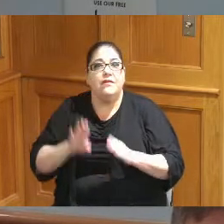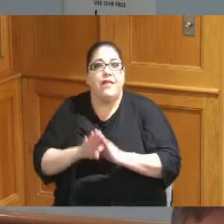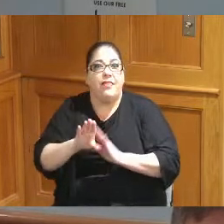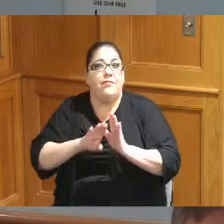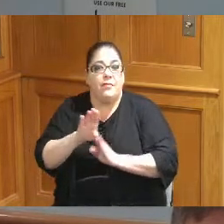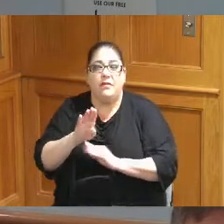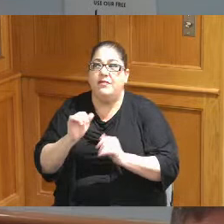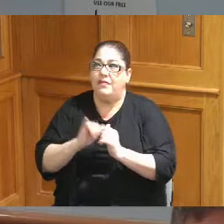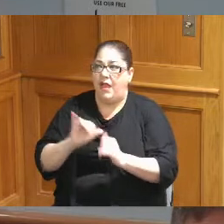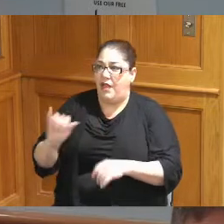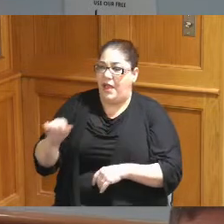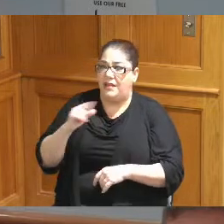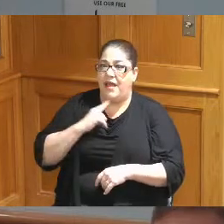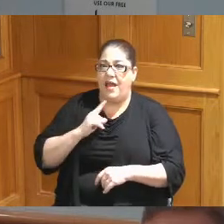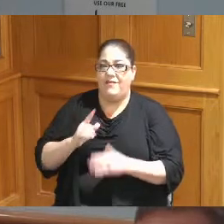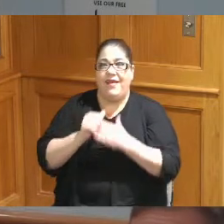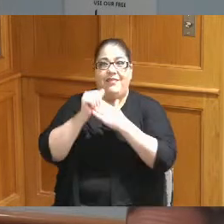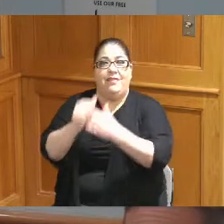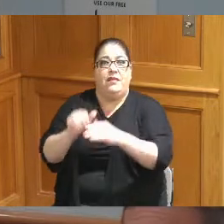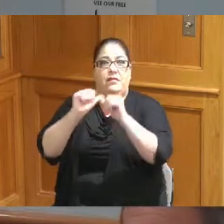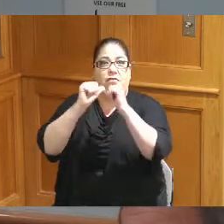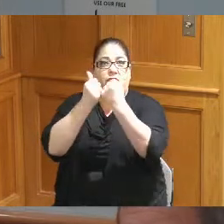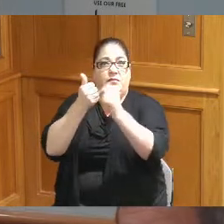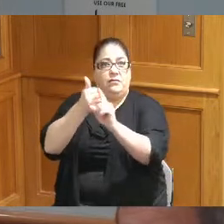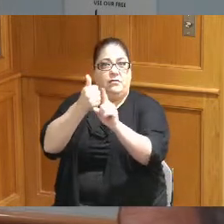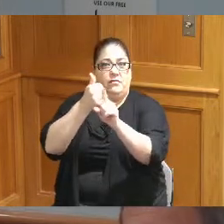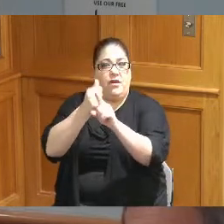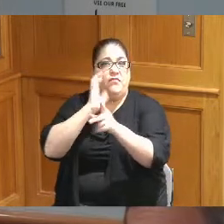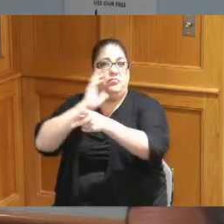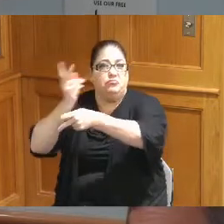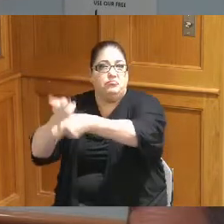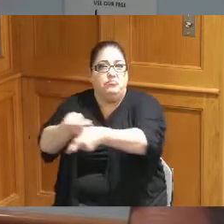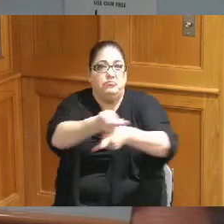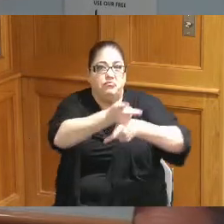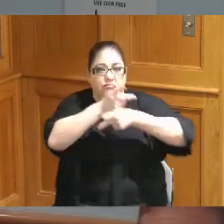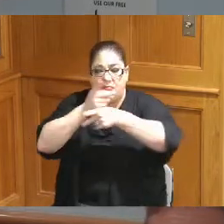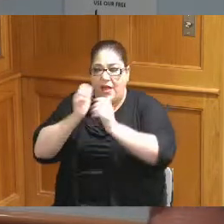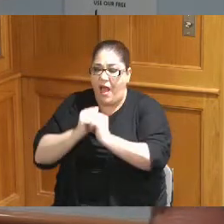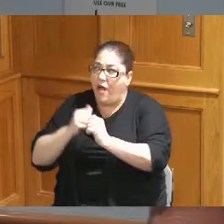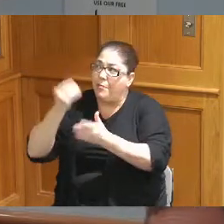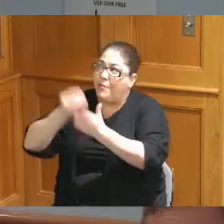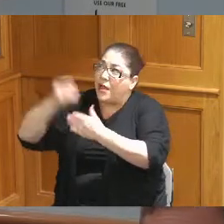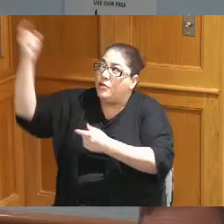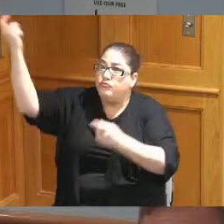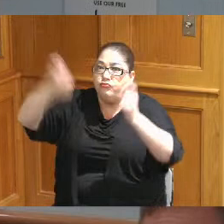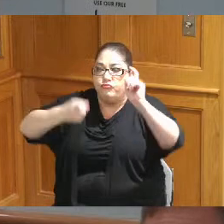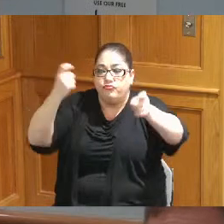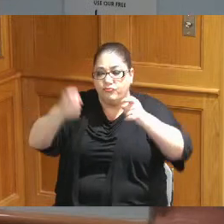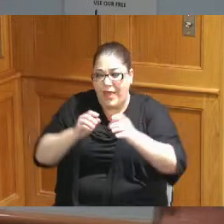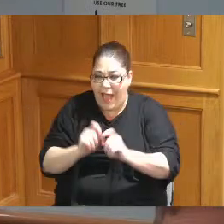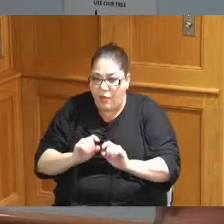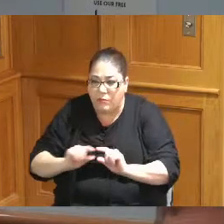to have a lead agency that would sort of oversee how those dollars got allocated not necessarily